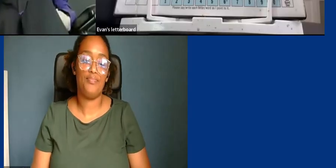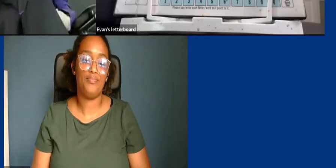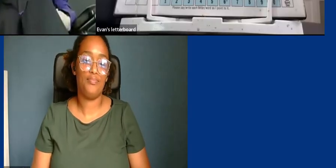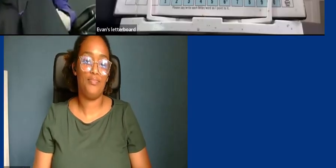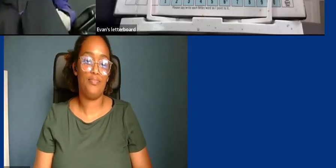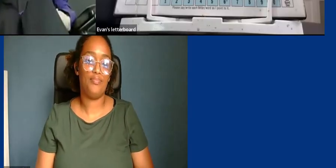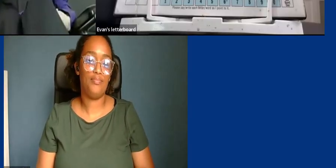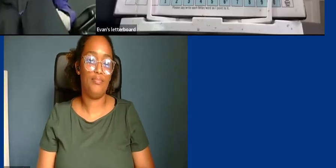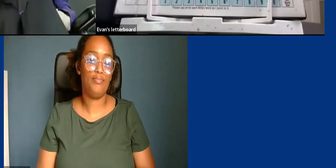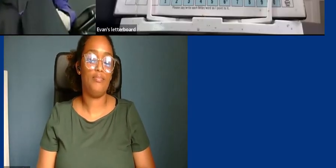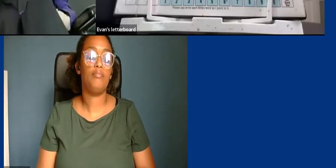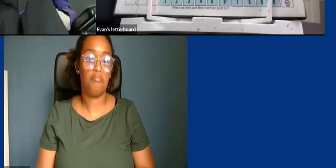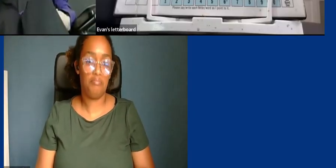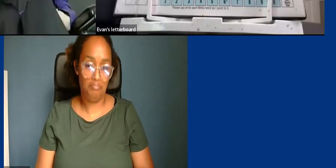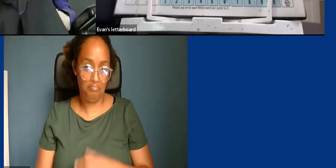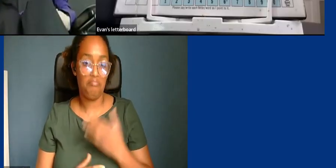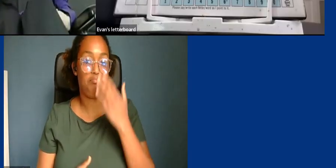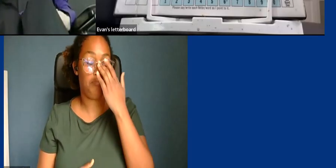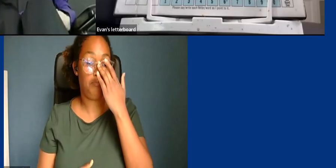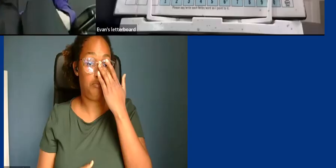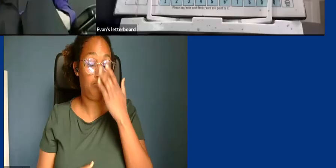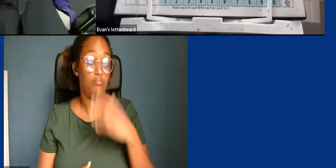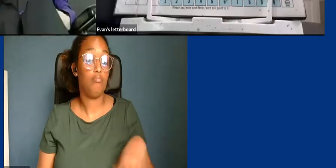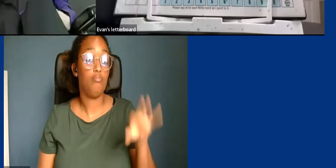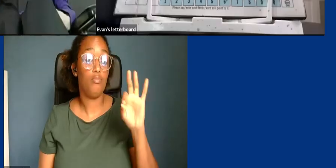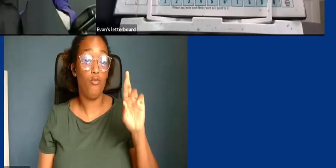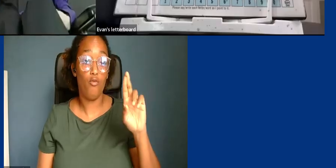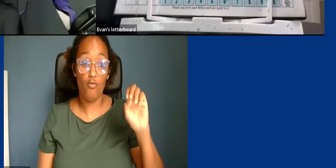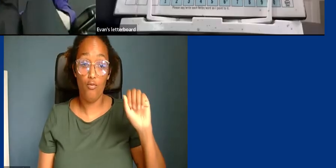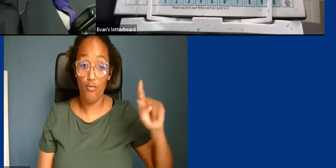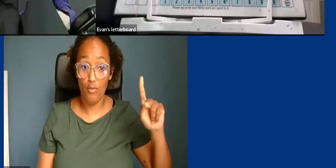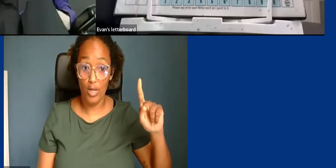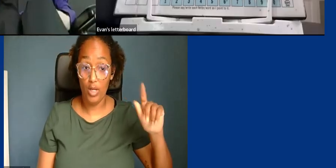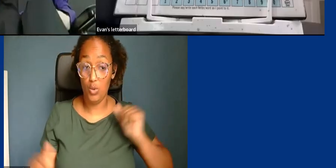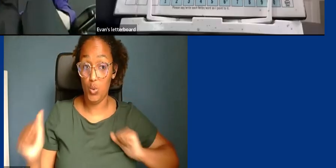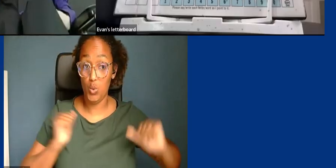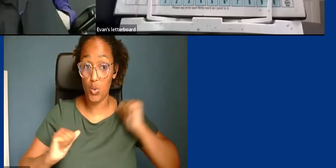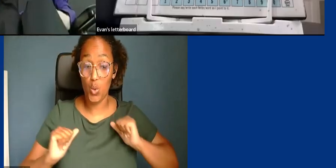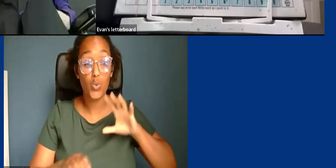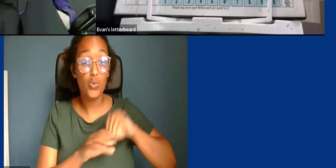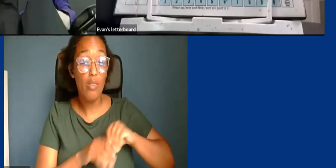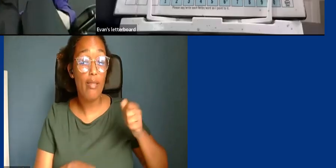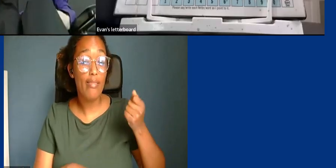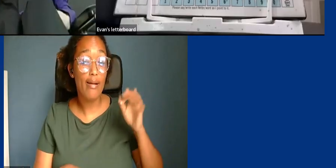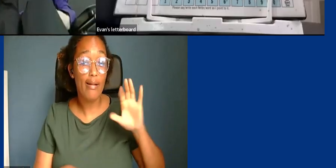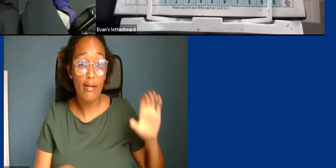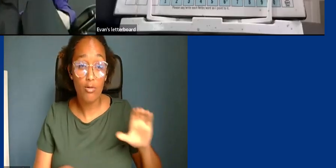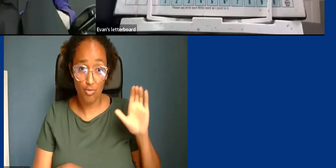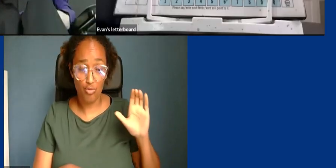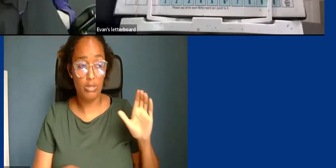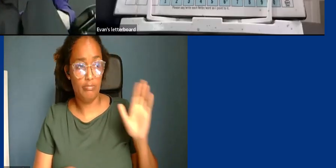Freak shows of the 1900s are a great example of the dehumanizing of people with disability.